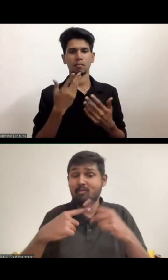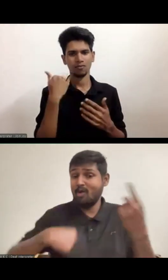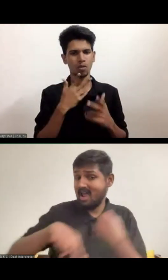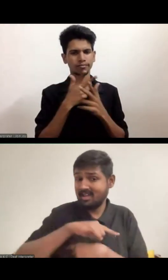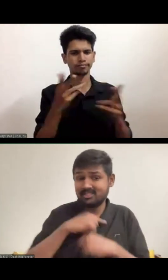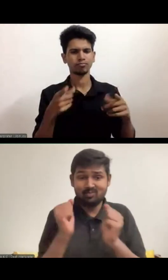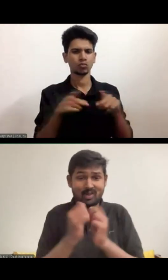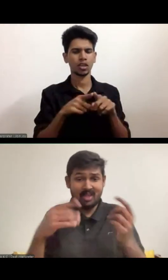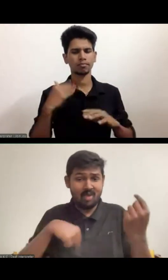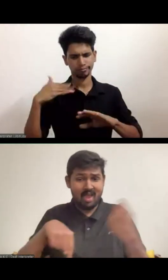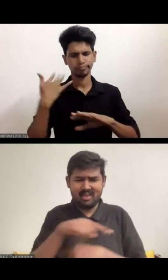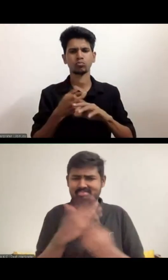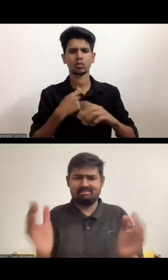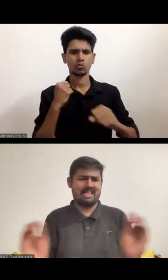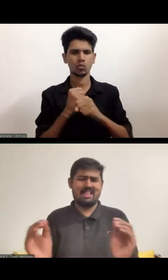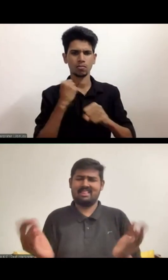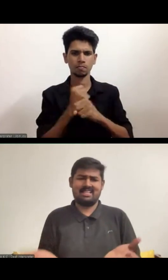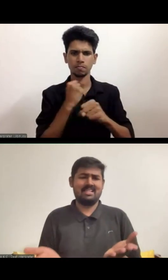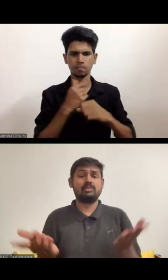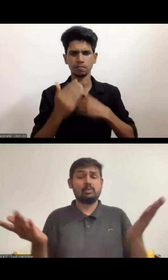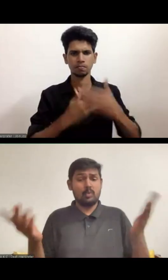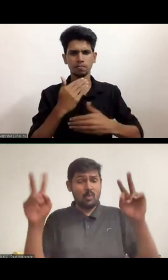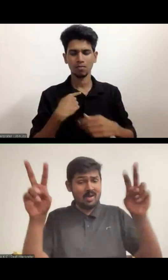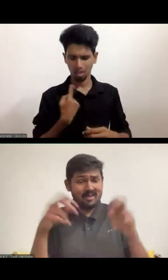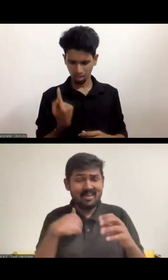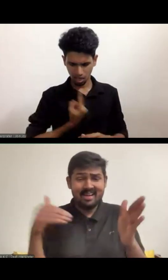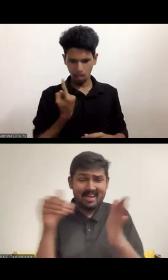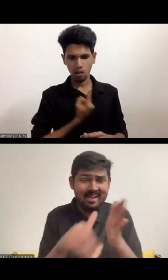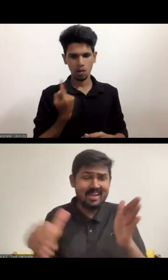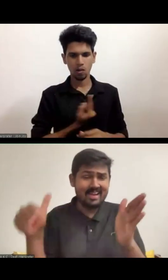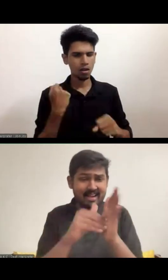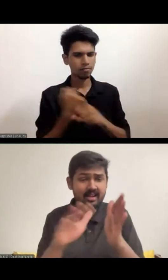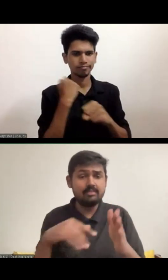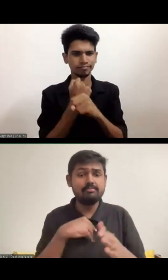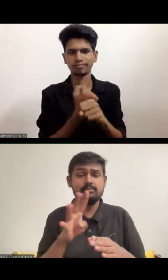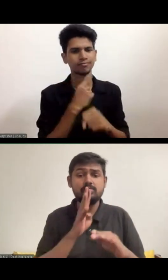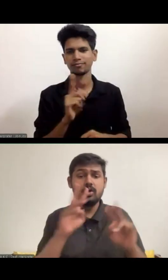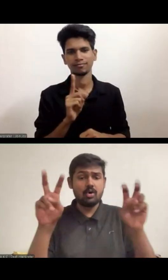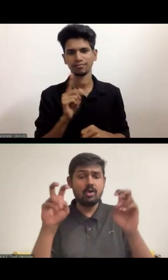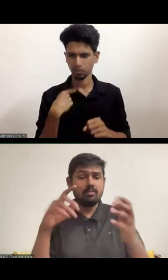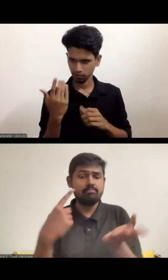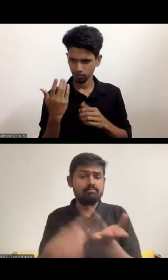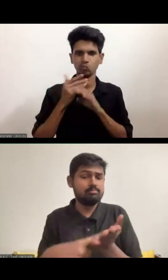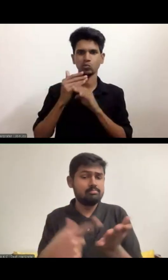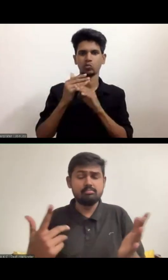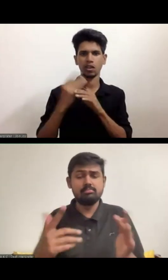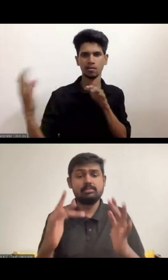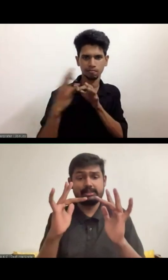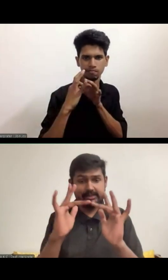And it's a shared effort by governments, civil society, technical community, private sector and